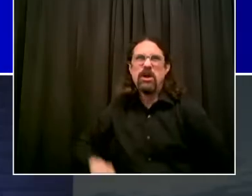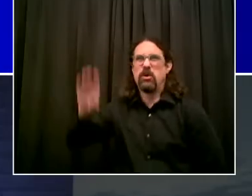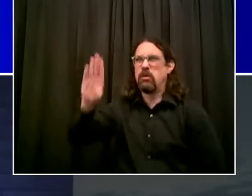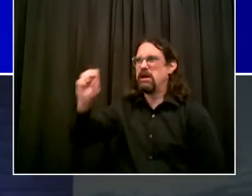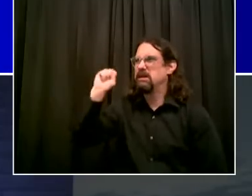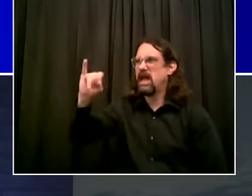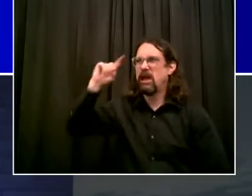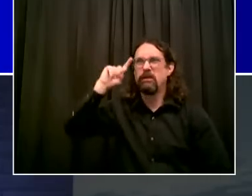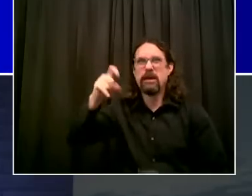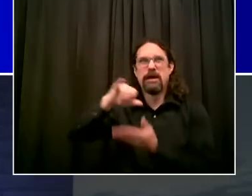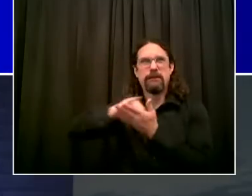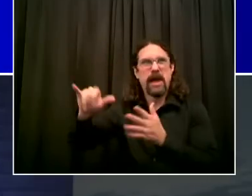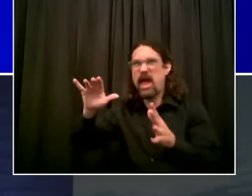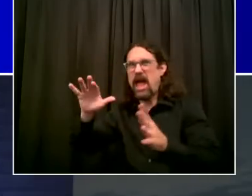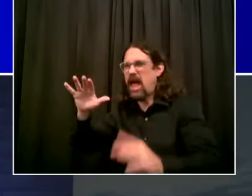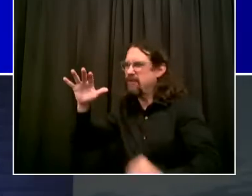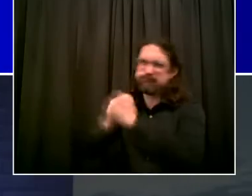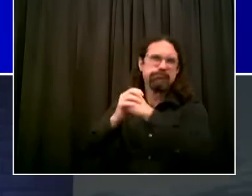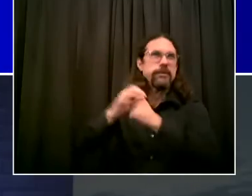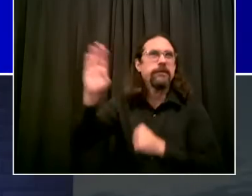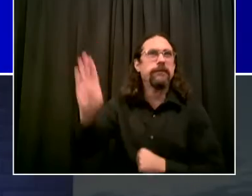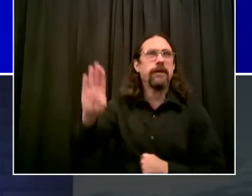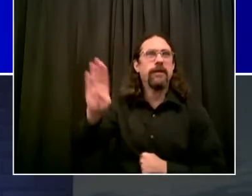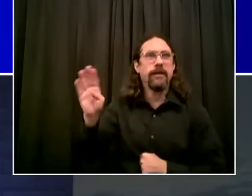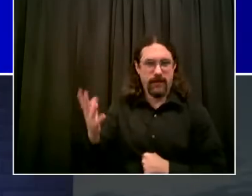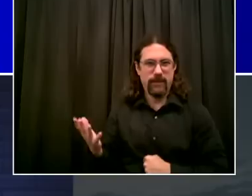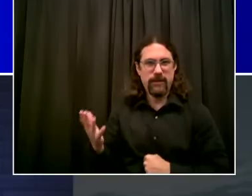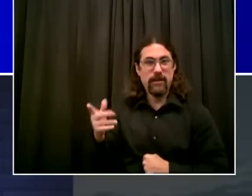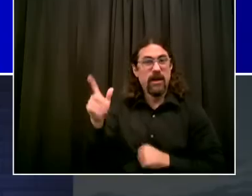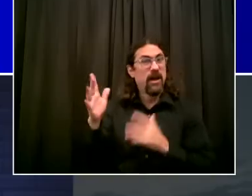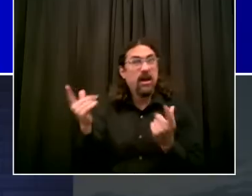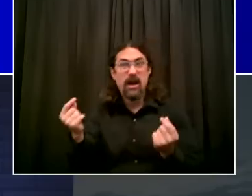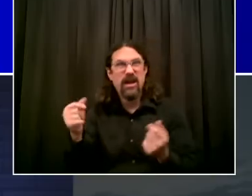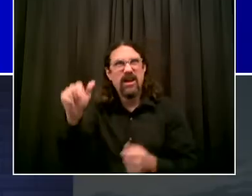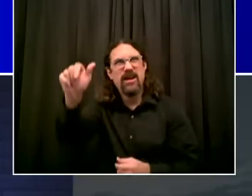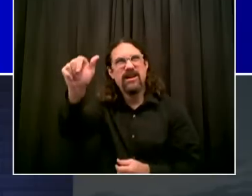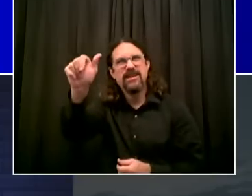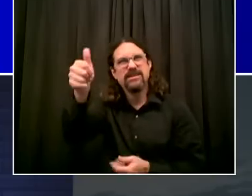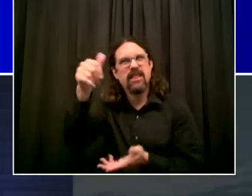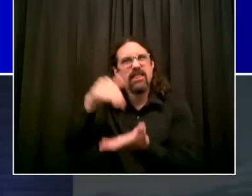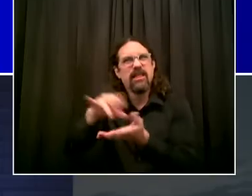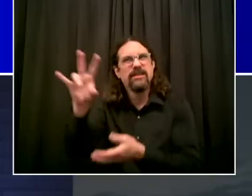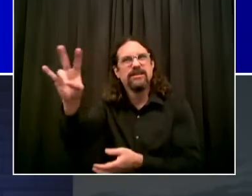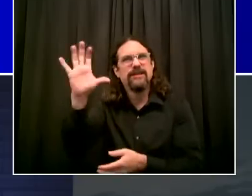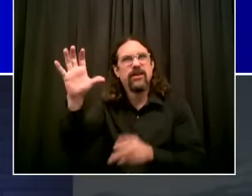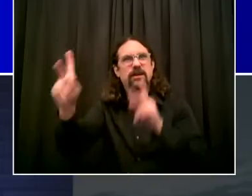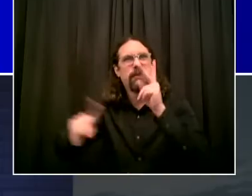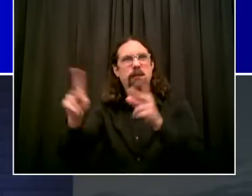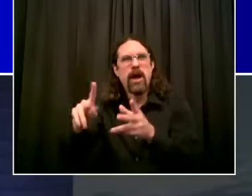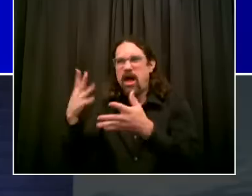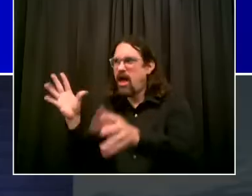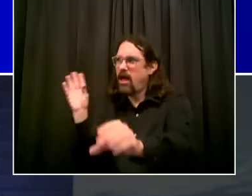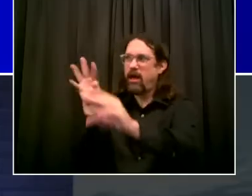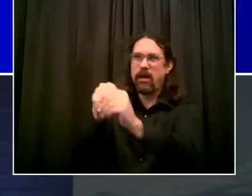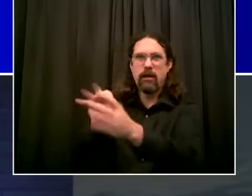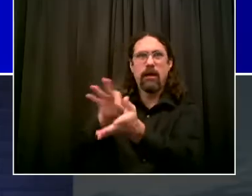OVER 10,700 HOUSEHOLDS IN BROOKLYN COMPLETED THE